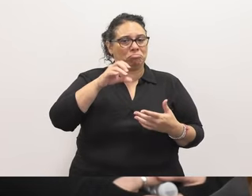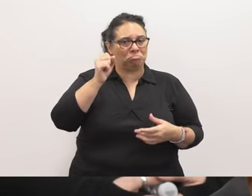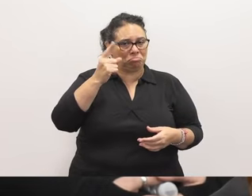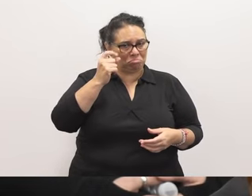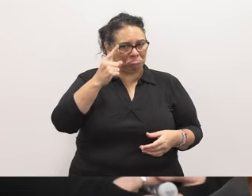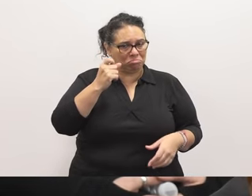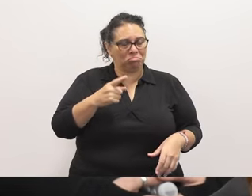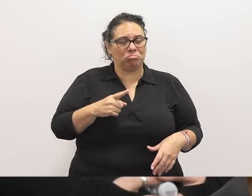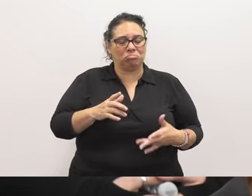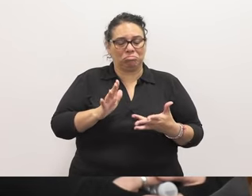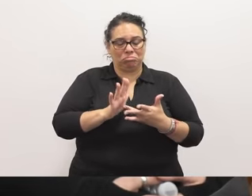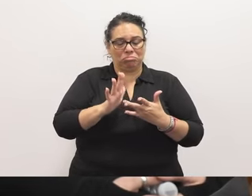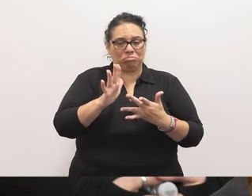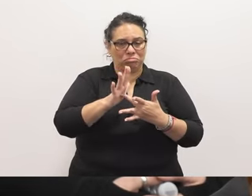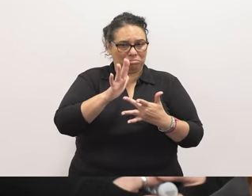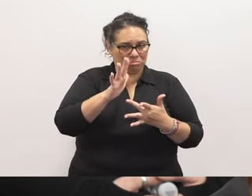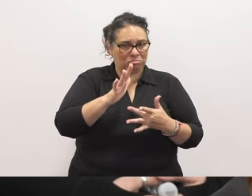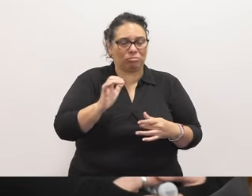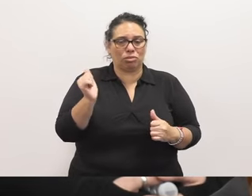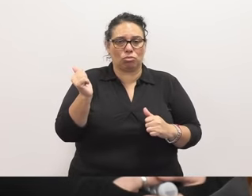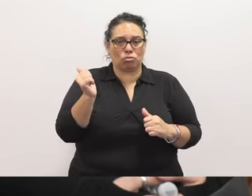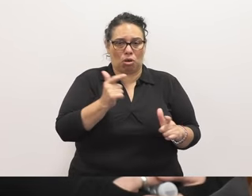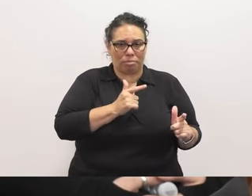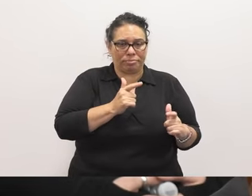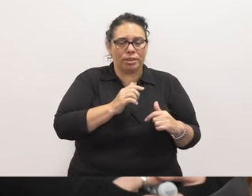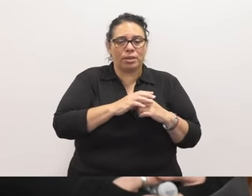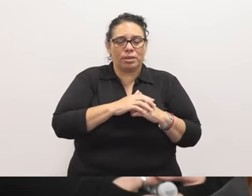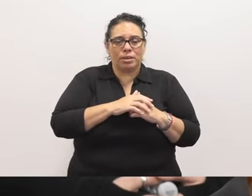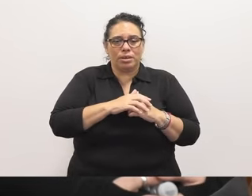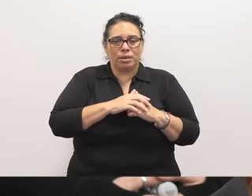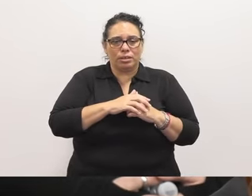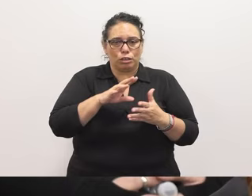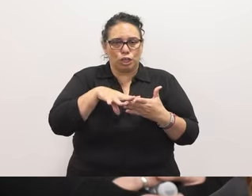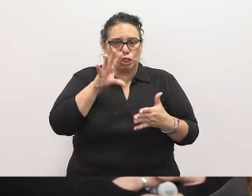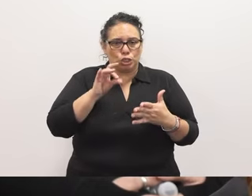across all the pathways that kind of fit a certain profile, if you will.